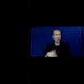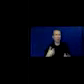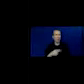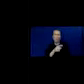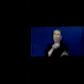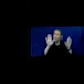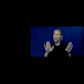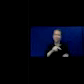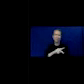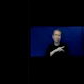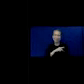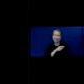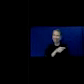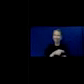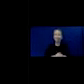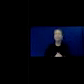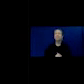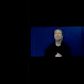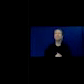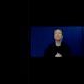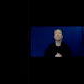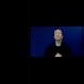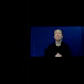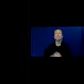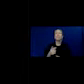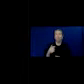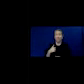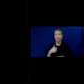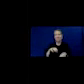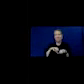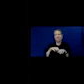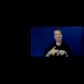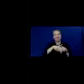I sat on the couch with her mom and we had a conversation.